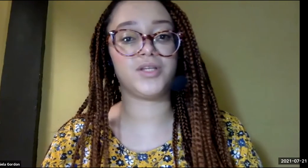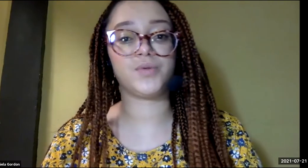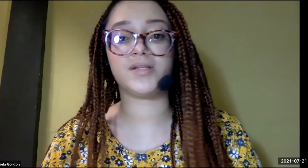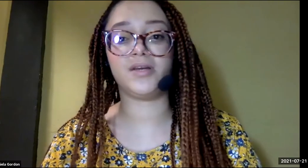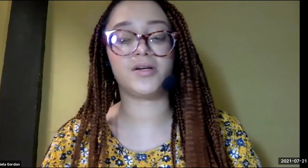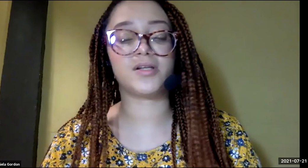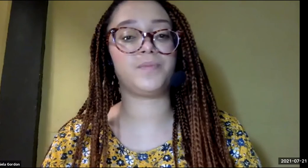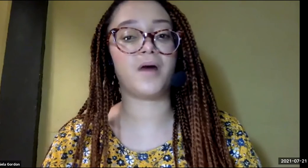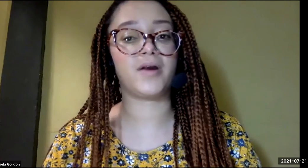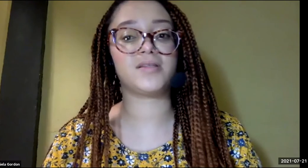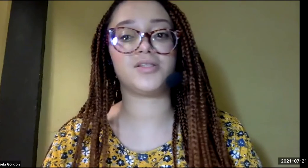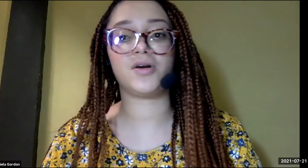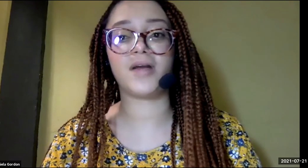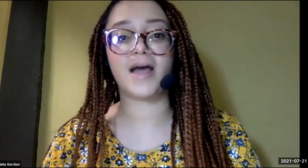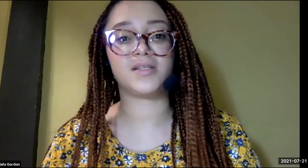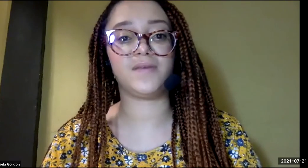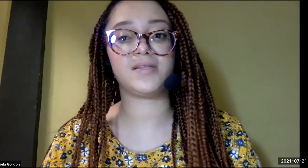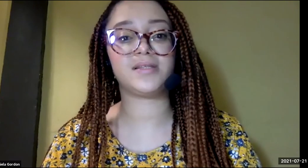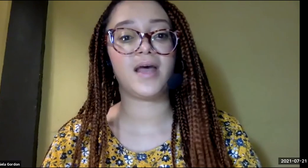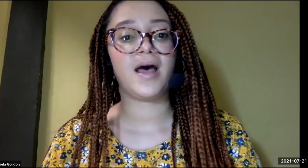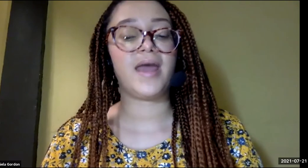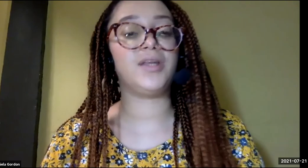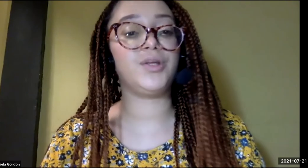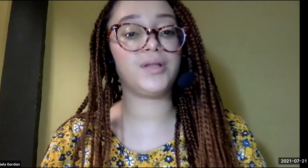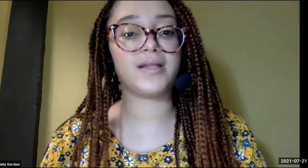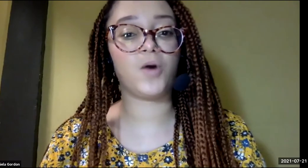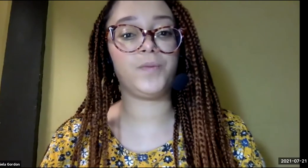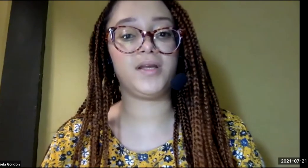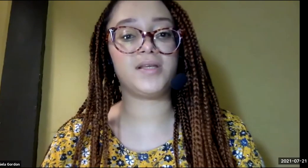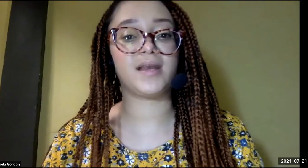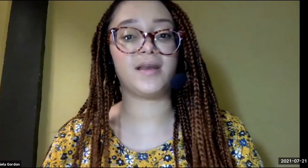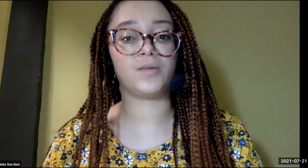we demand that GPE partners with community based actors including